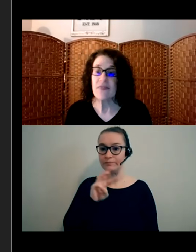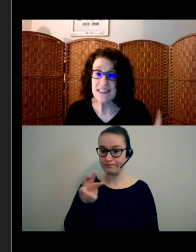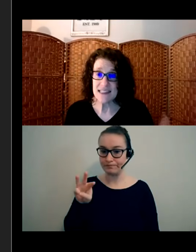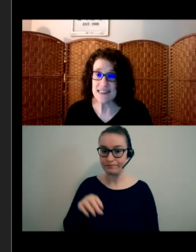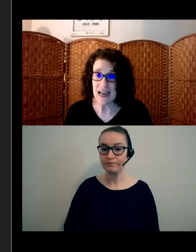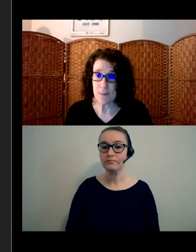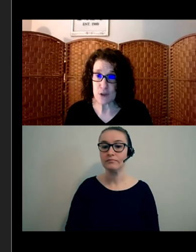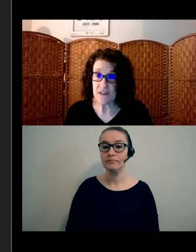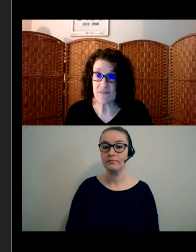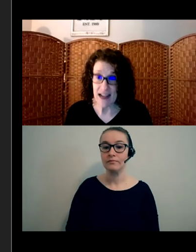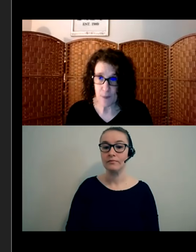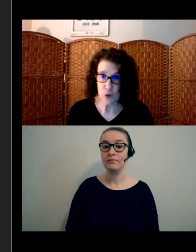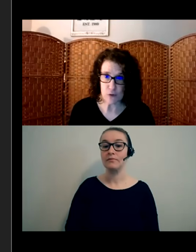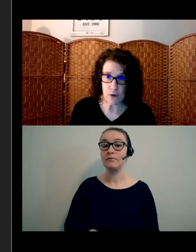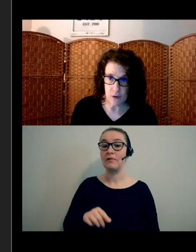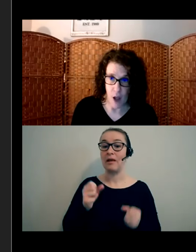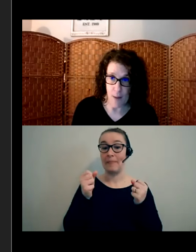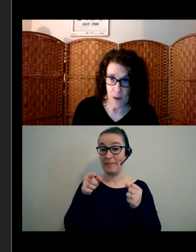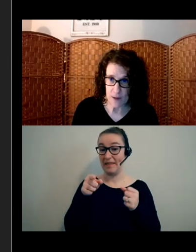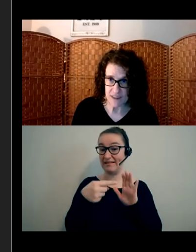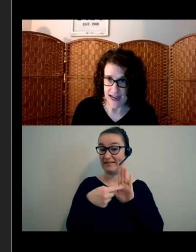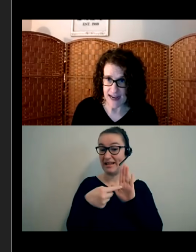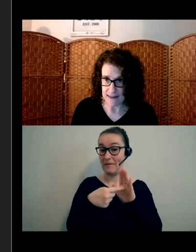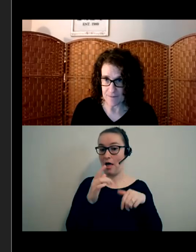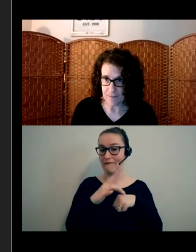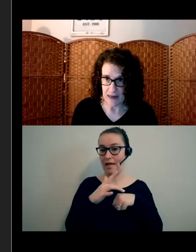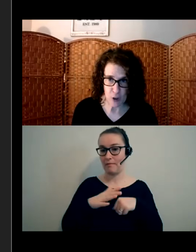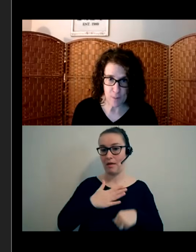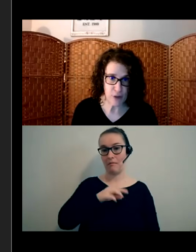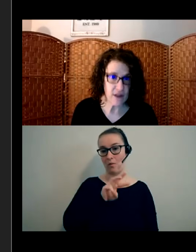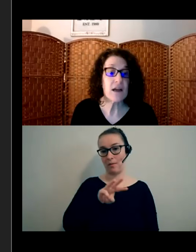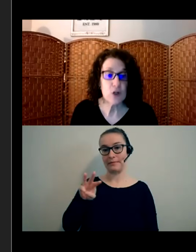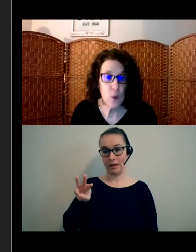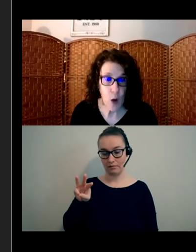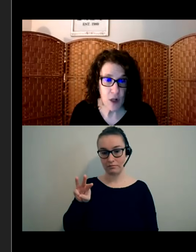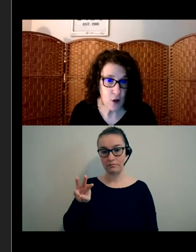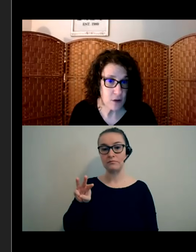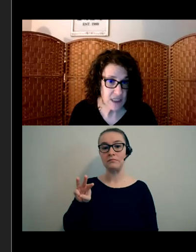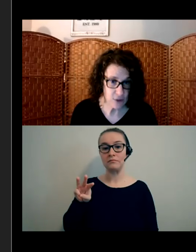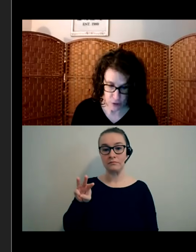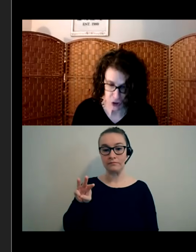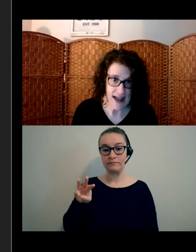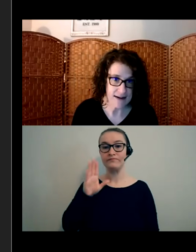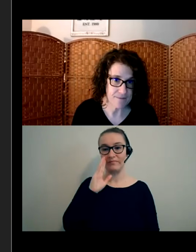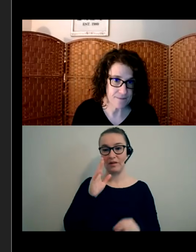This example is available on my website and I'm going to put the URL into the chat.